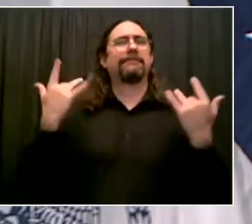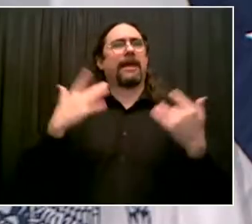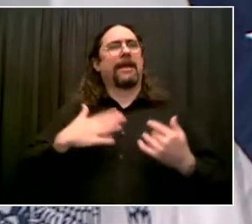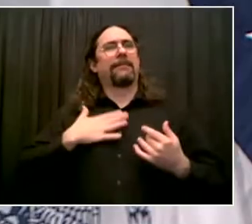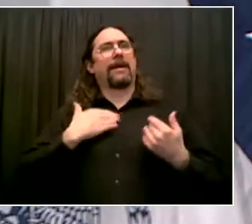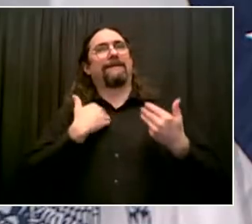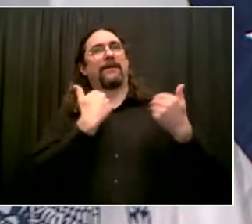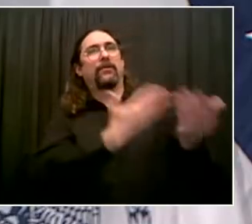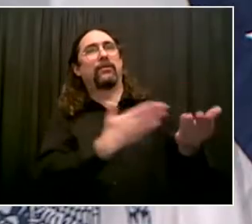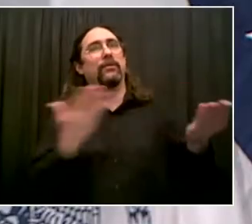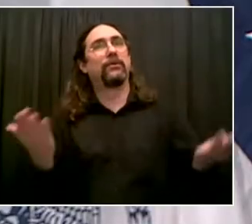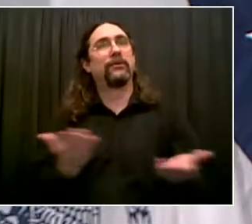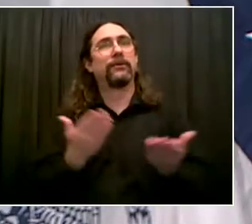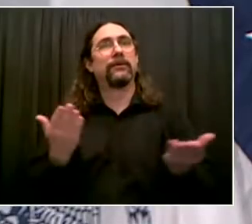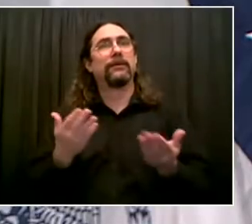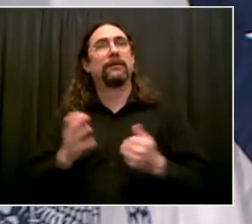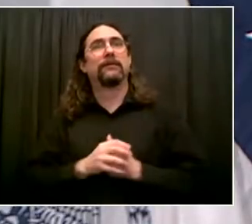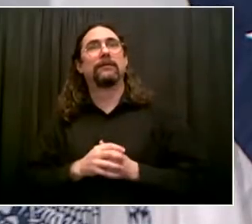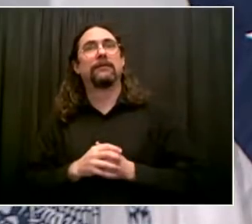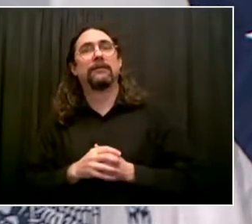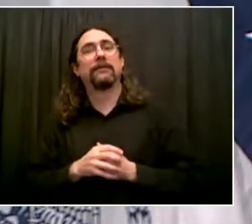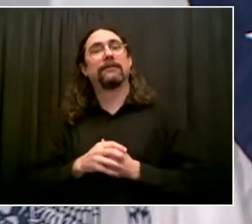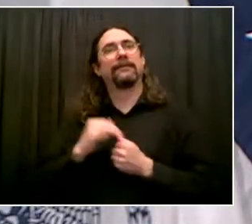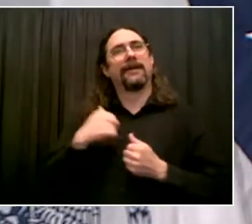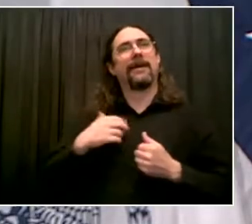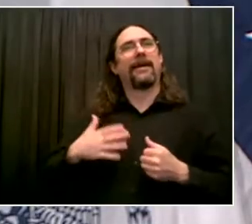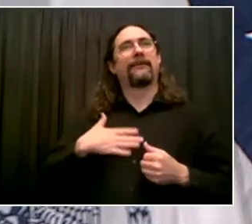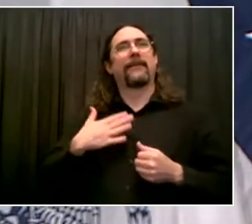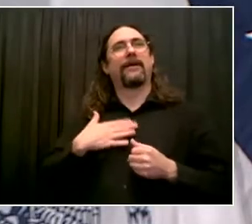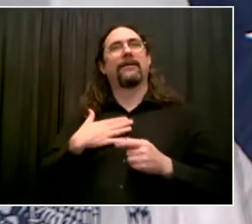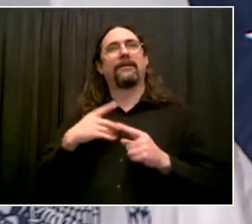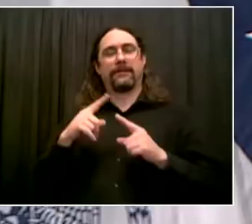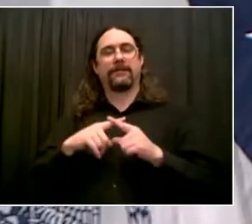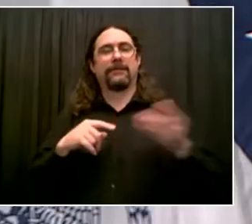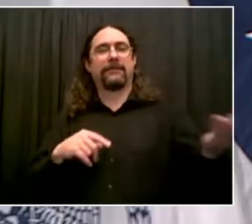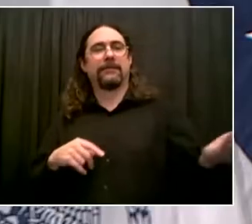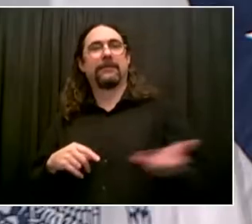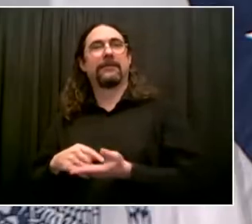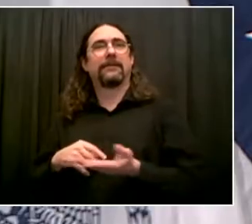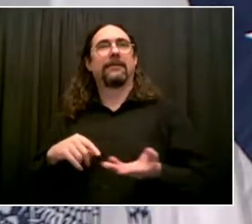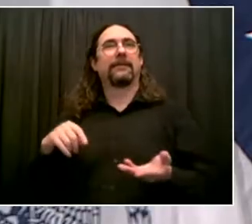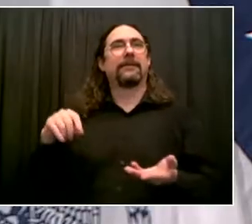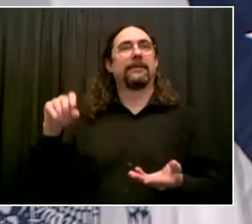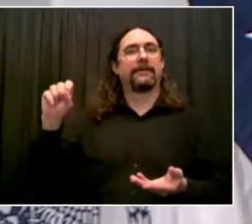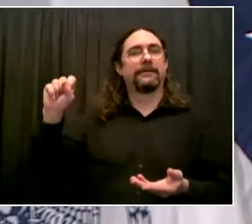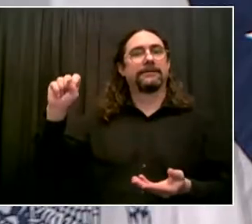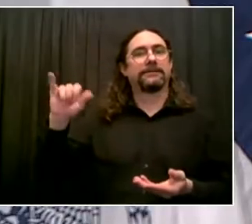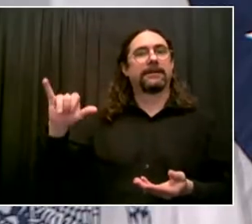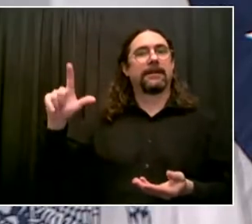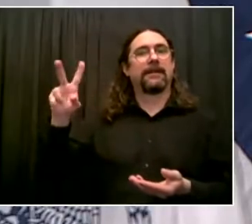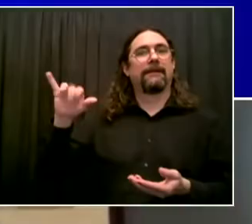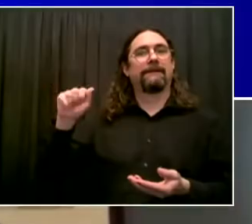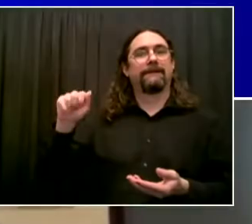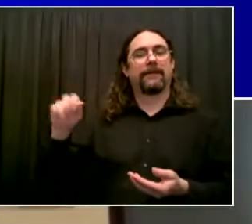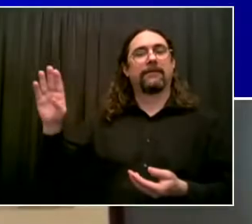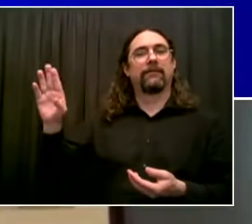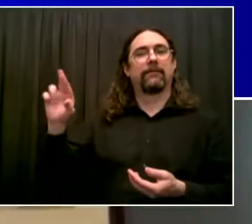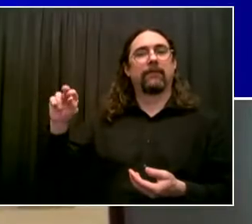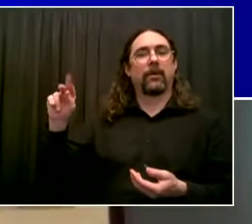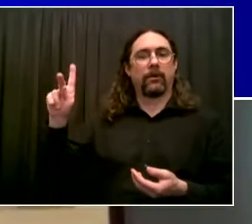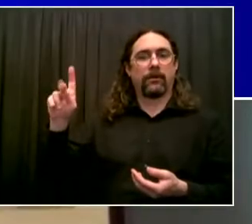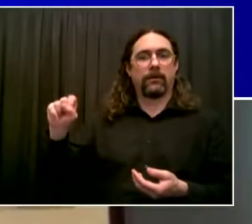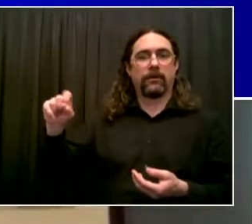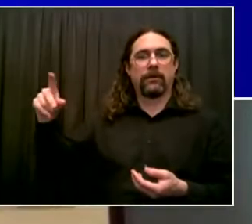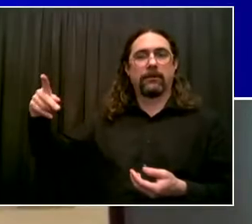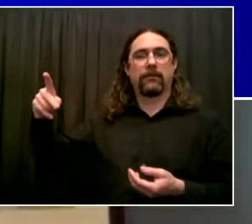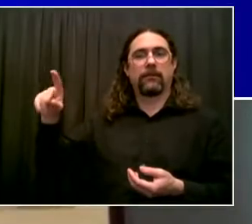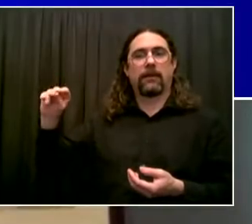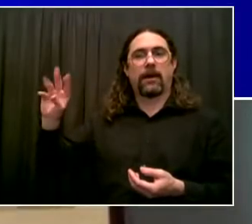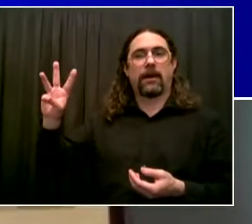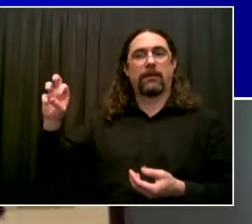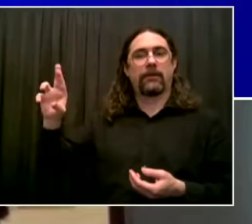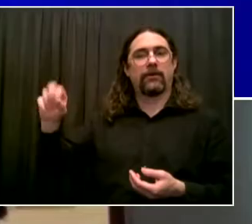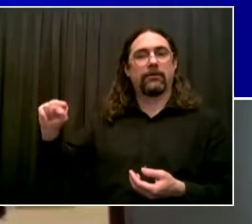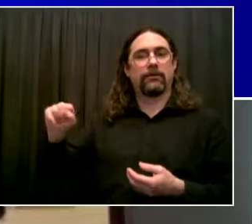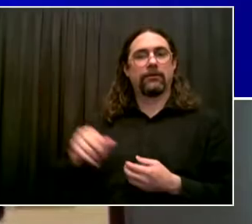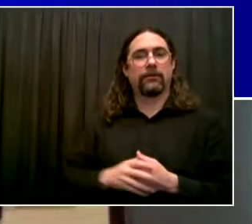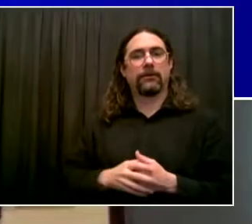FEELING THIS DAY AS FINALLY THE